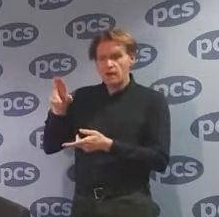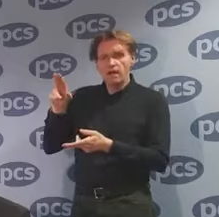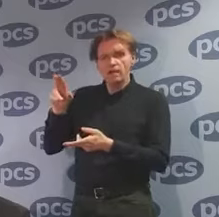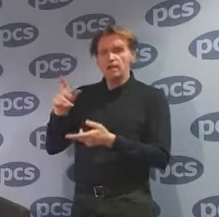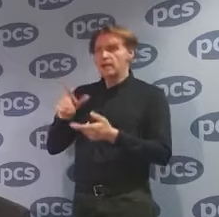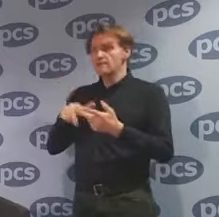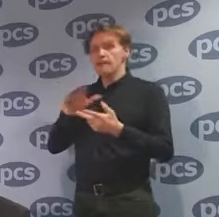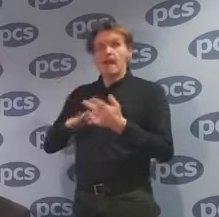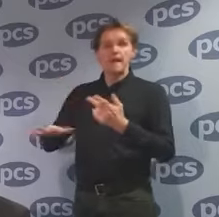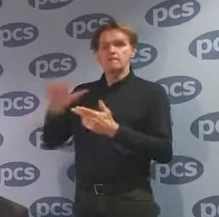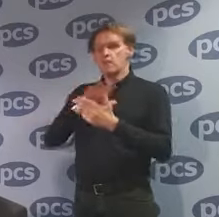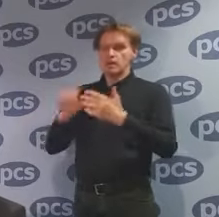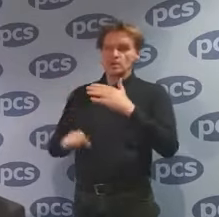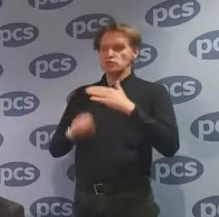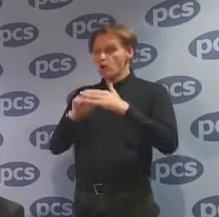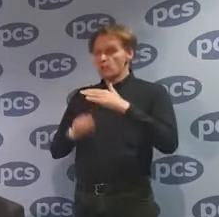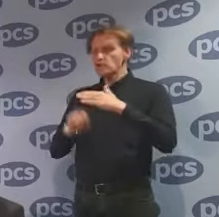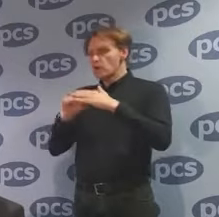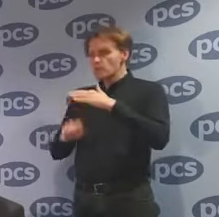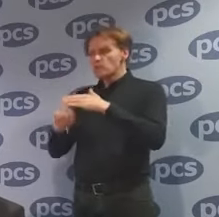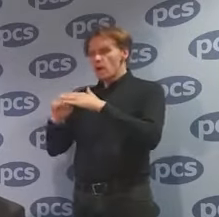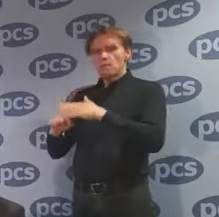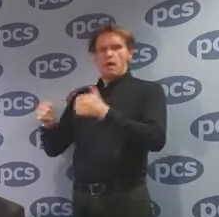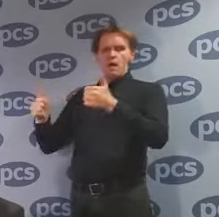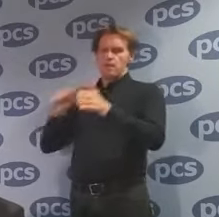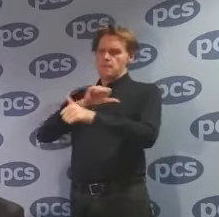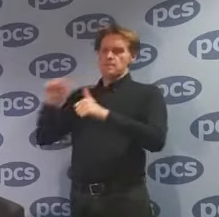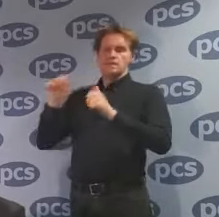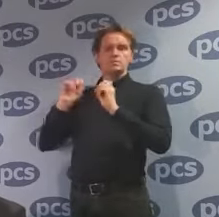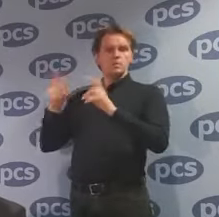early on that is the best way to progress for for all of us. In the civil